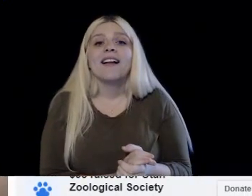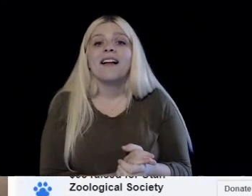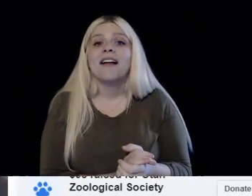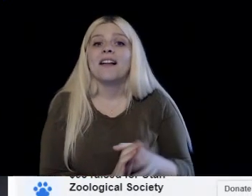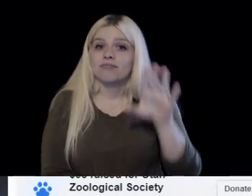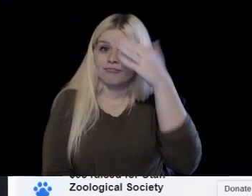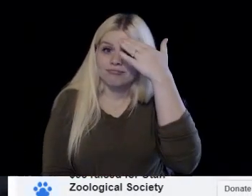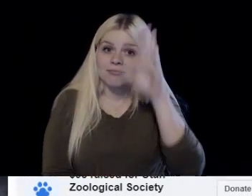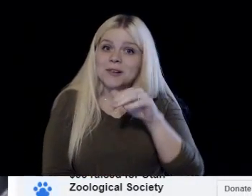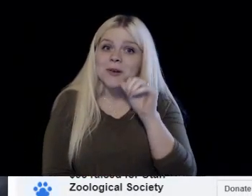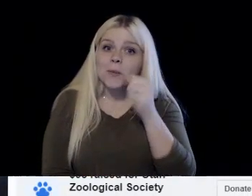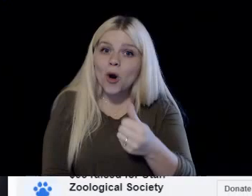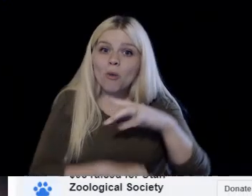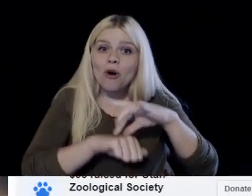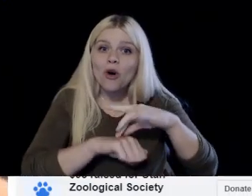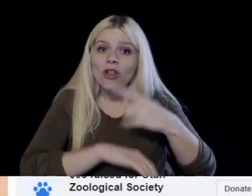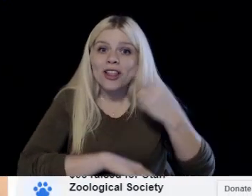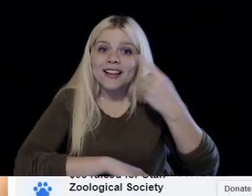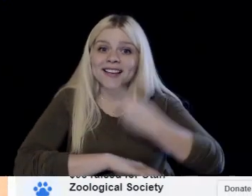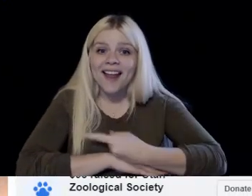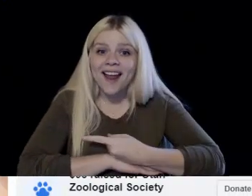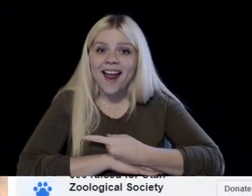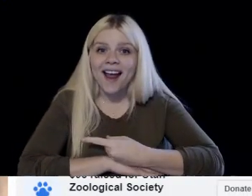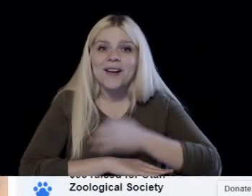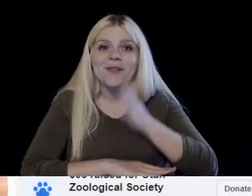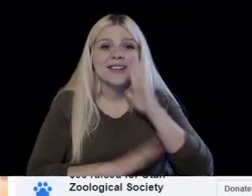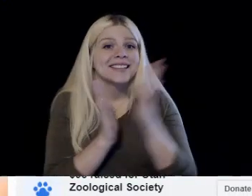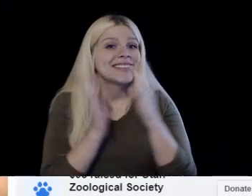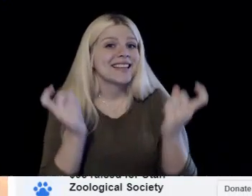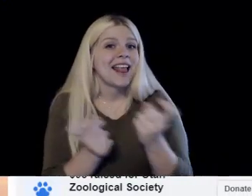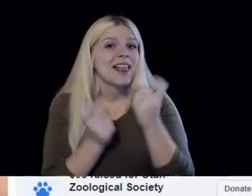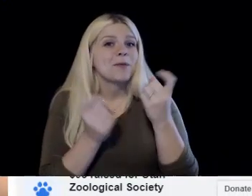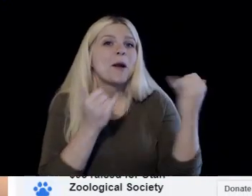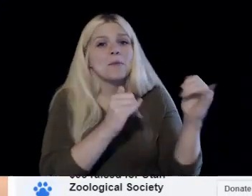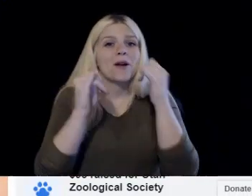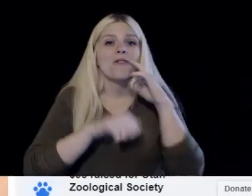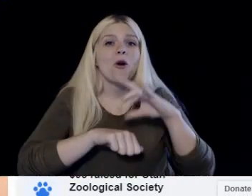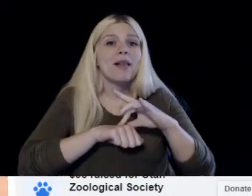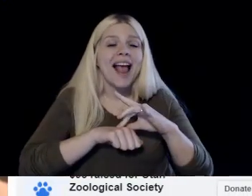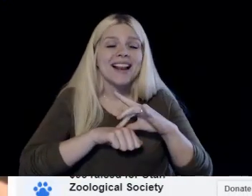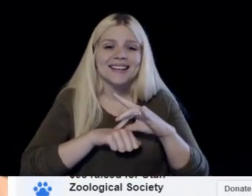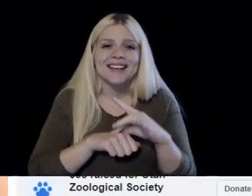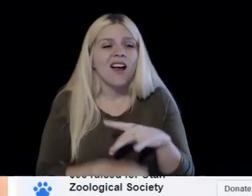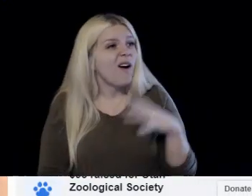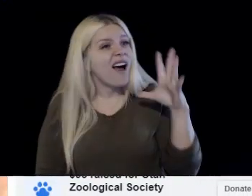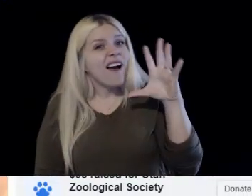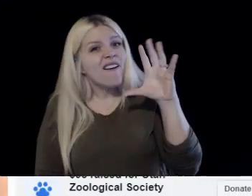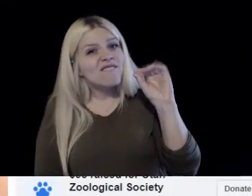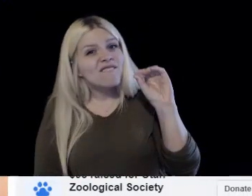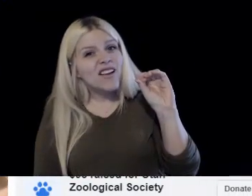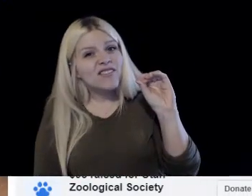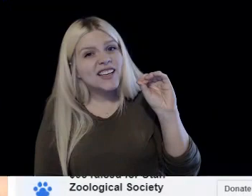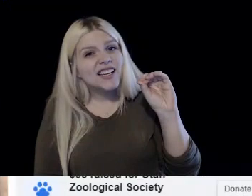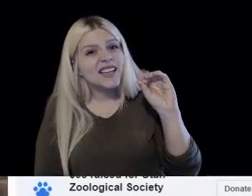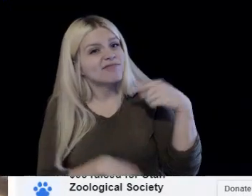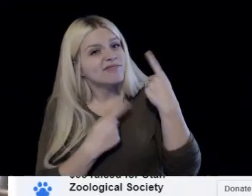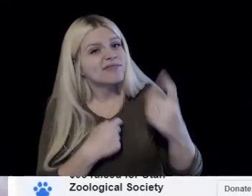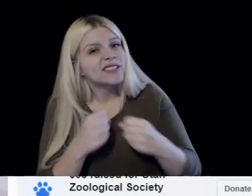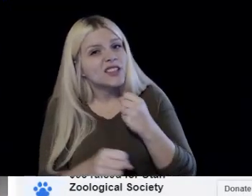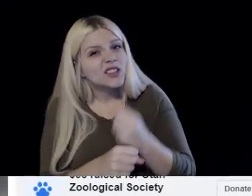Erica: Earth Day! Michelle: Here at the zoo, we are celebrating- a party for the planet. Erica: It's the 50th Earth Day, can you believe that? Hard to believe.